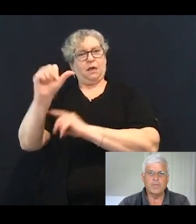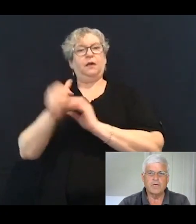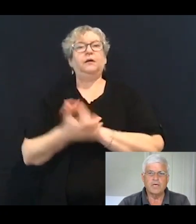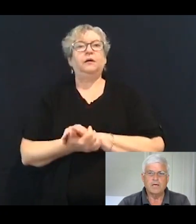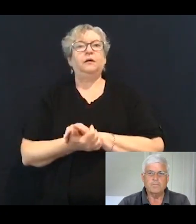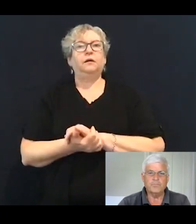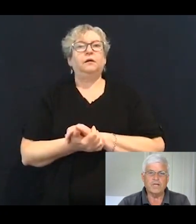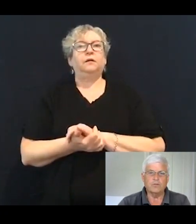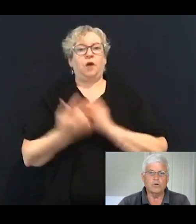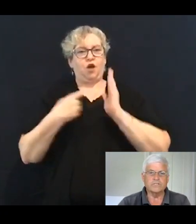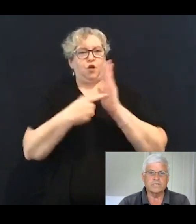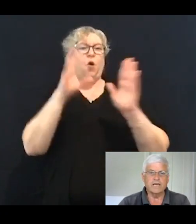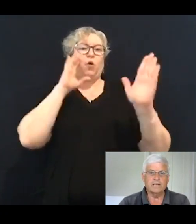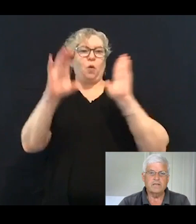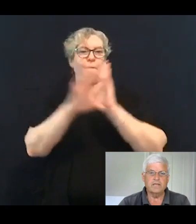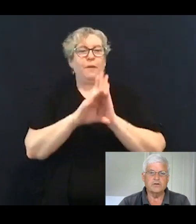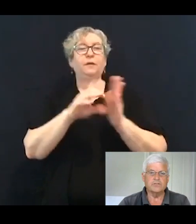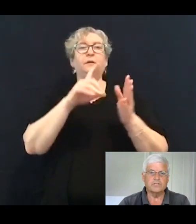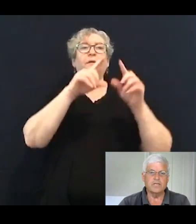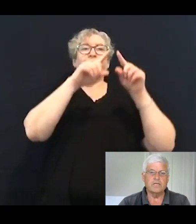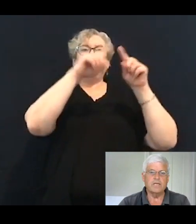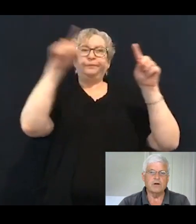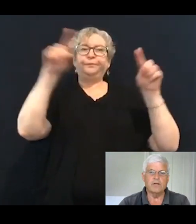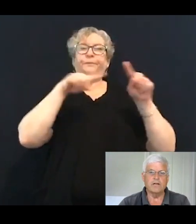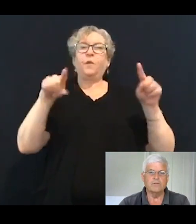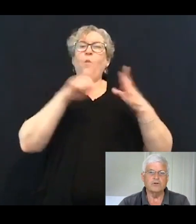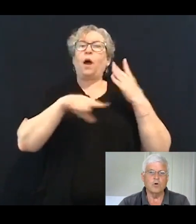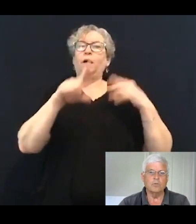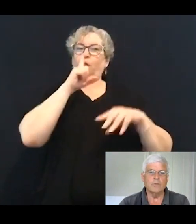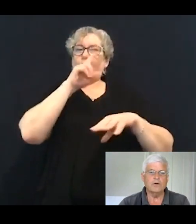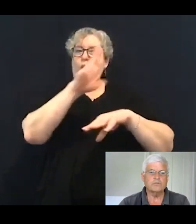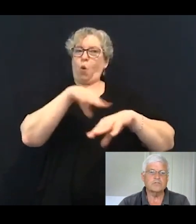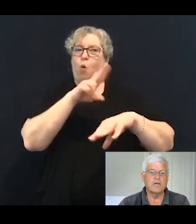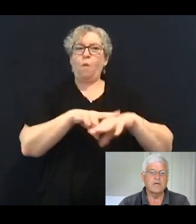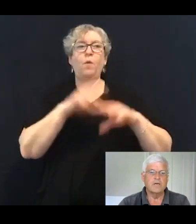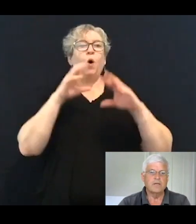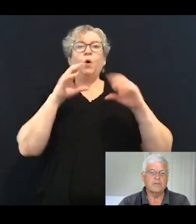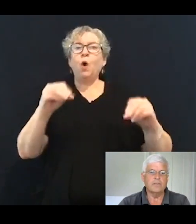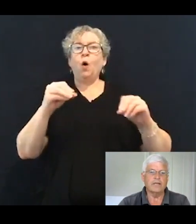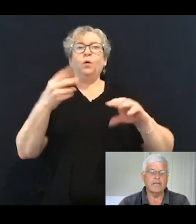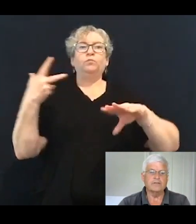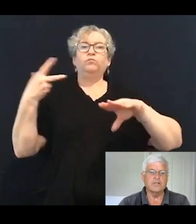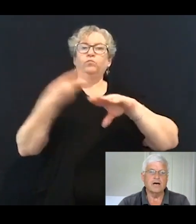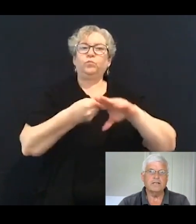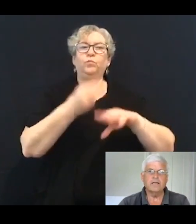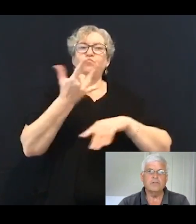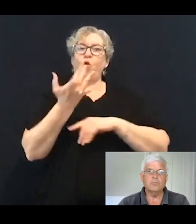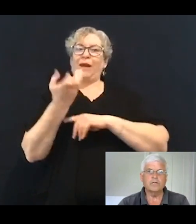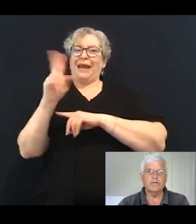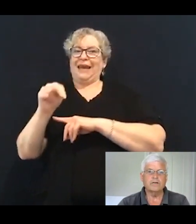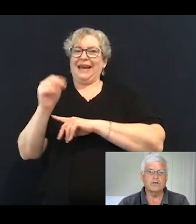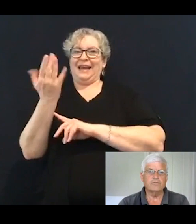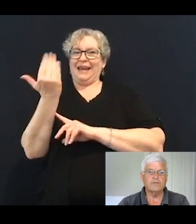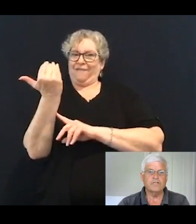Once again, here's the hearing of a normal mouse that has not had the protocadherin-15 deleted.